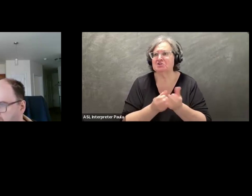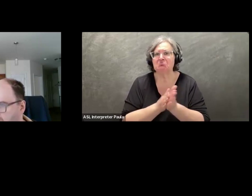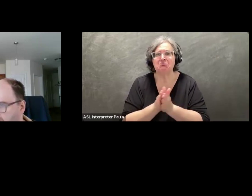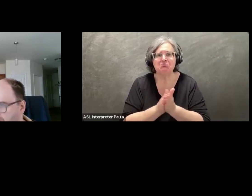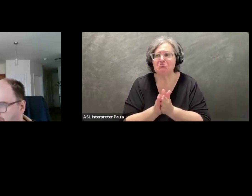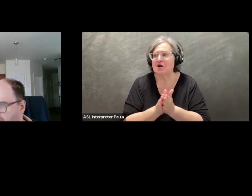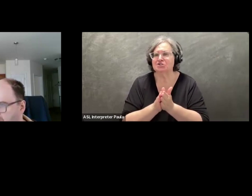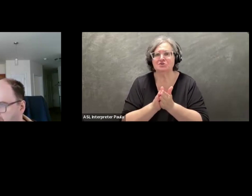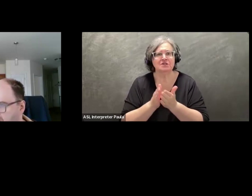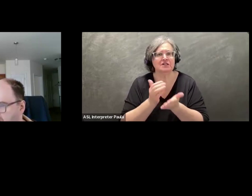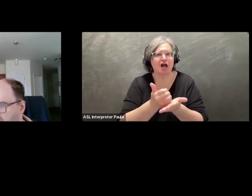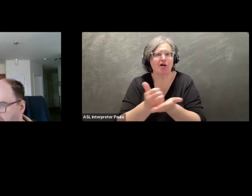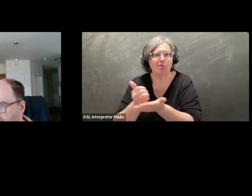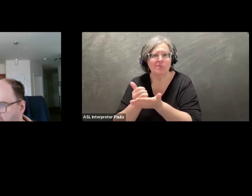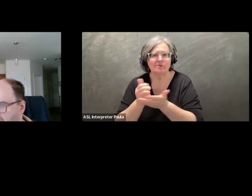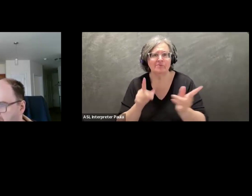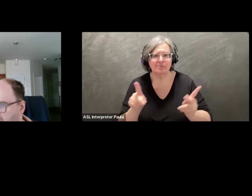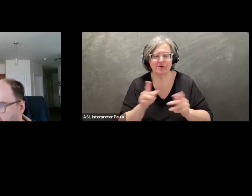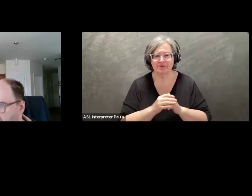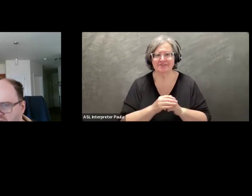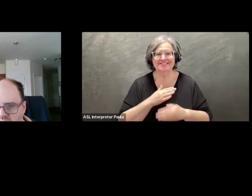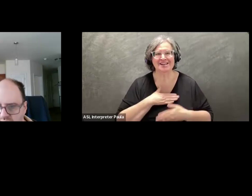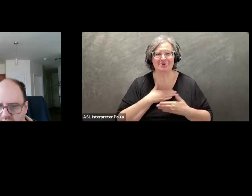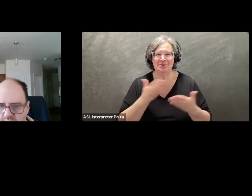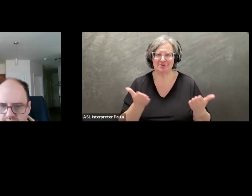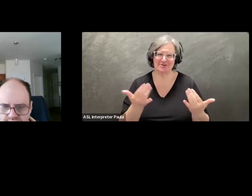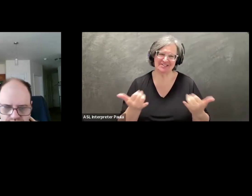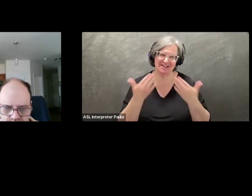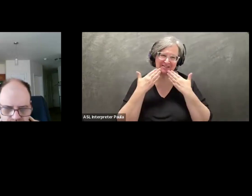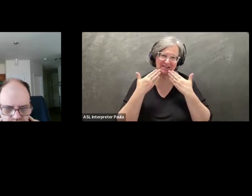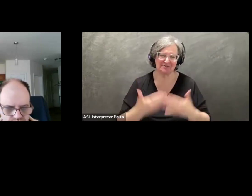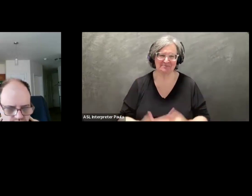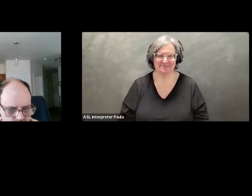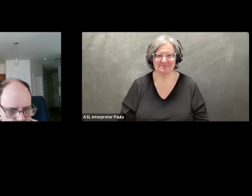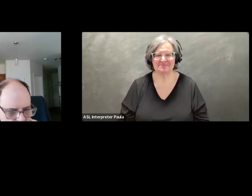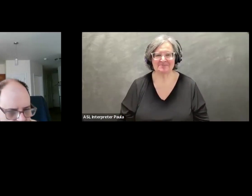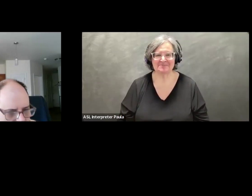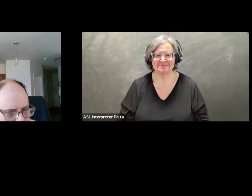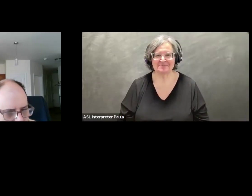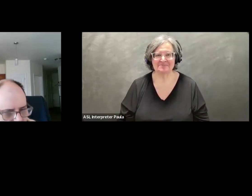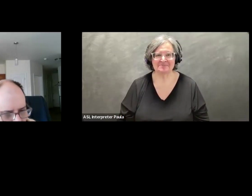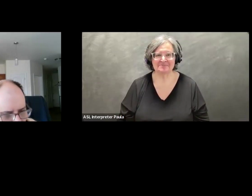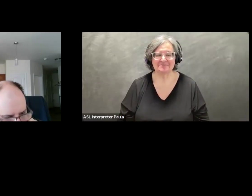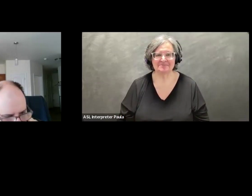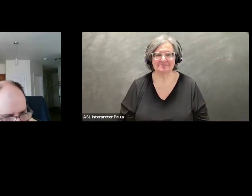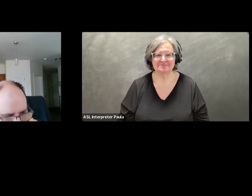um, and I'm very happy to be here with you today. Thank you.